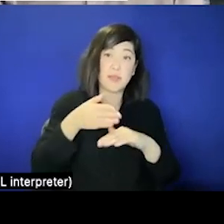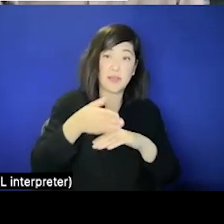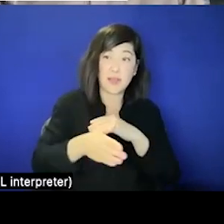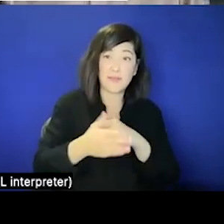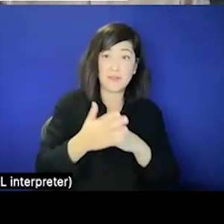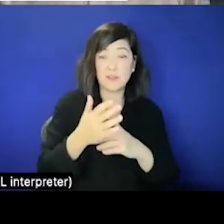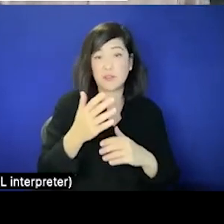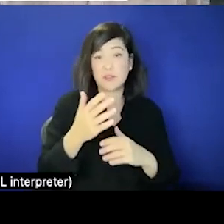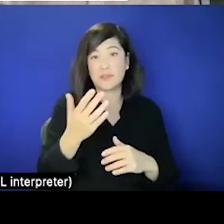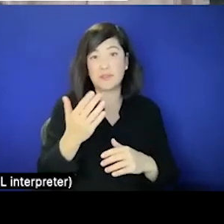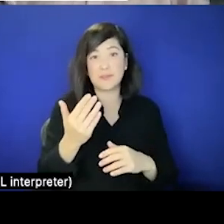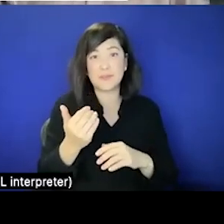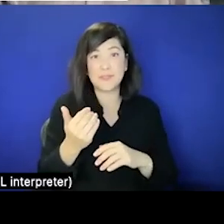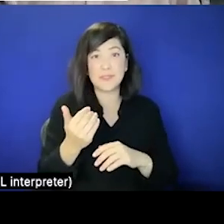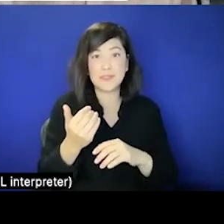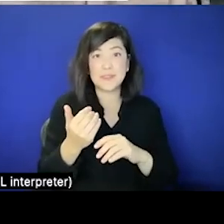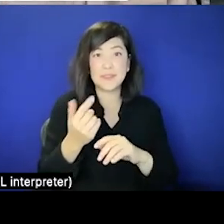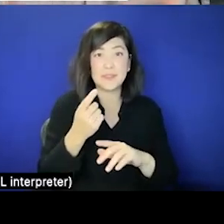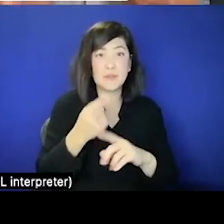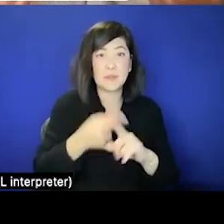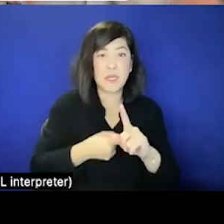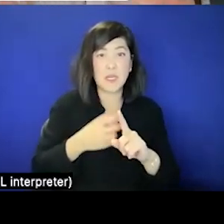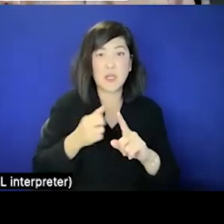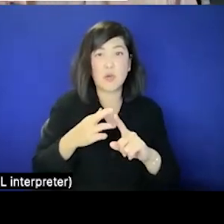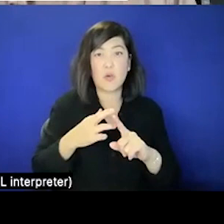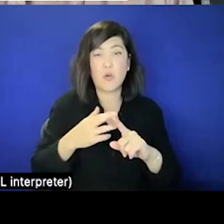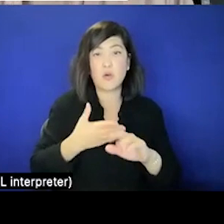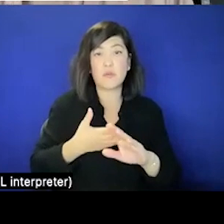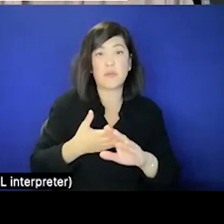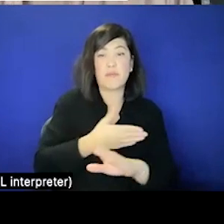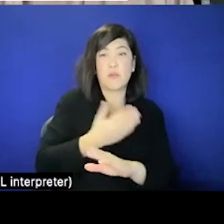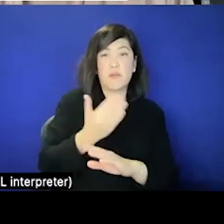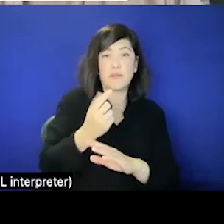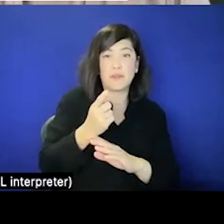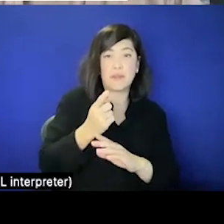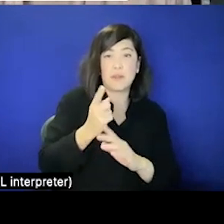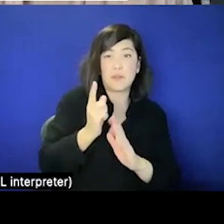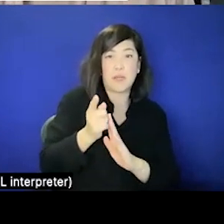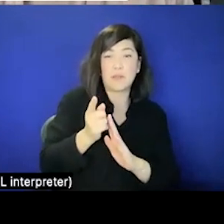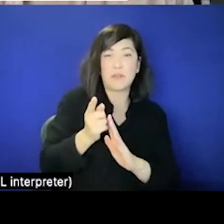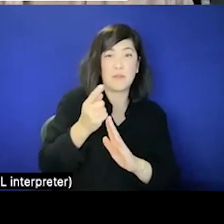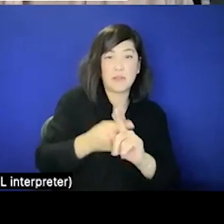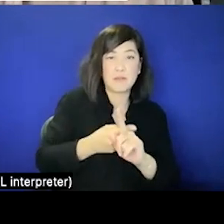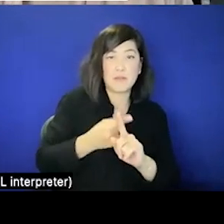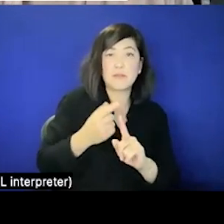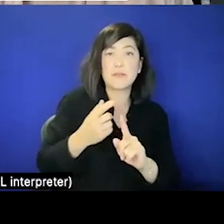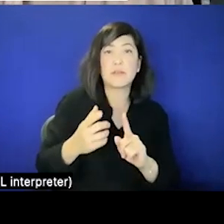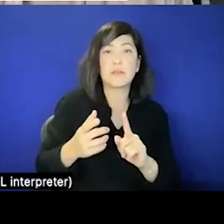the order and not greater than the order as kind of a shorthand of the kind of thing that they were